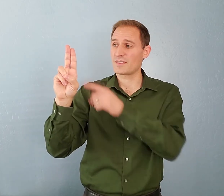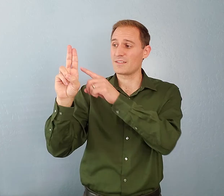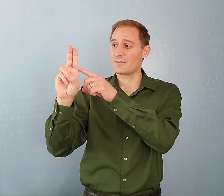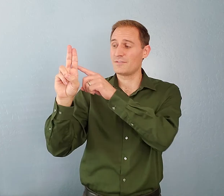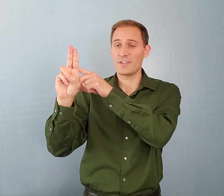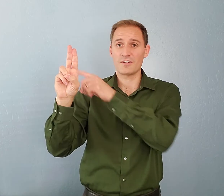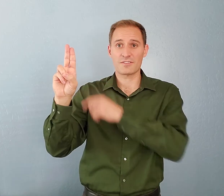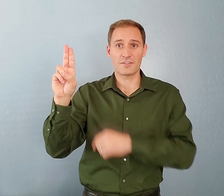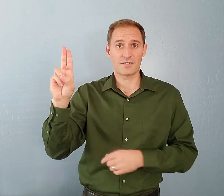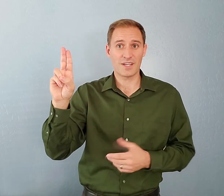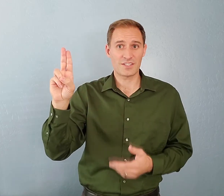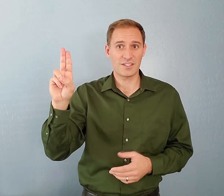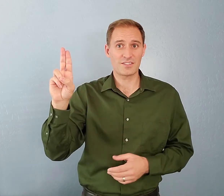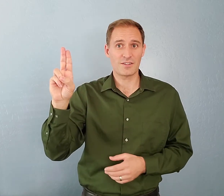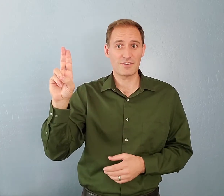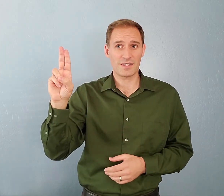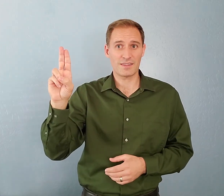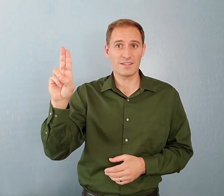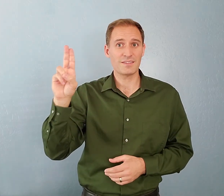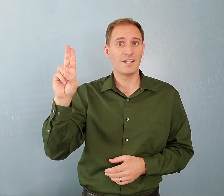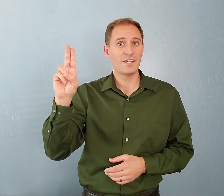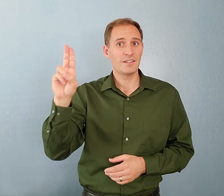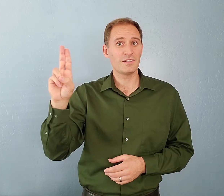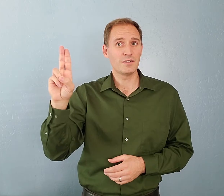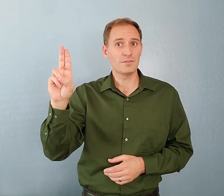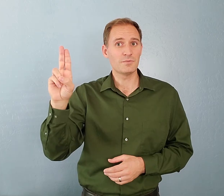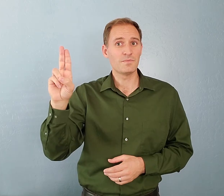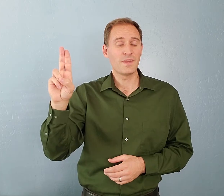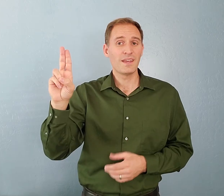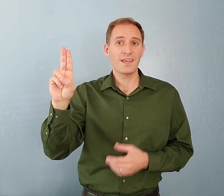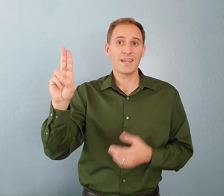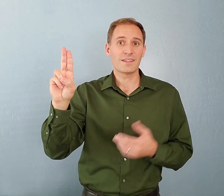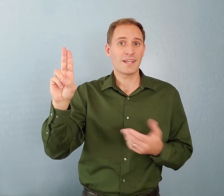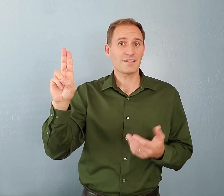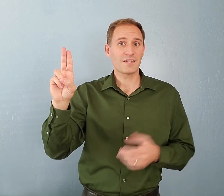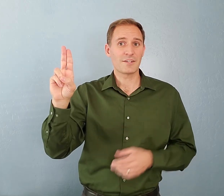these two fingers are touching each other like this, U. And the next letter is